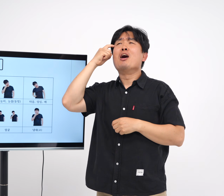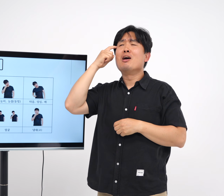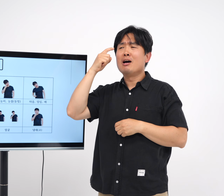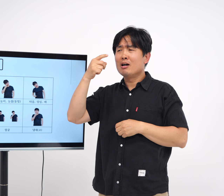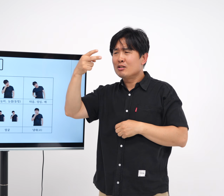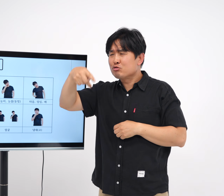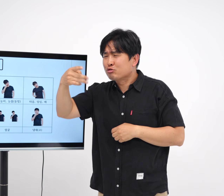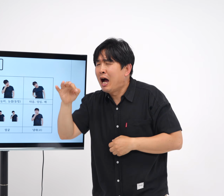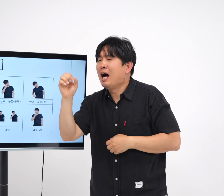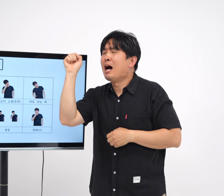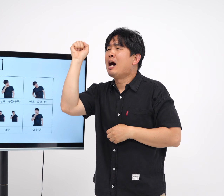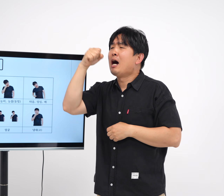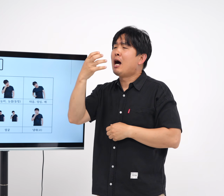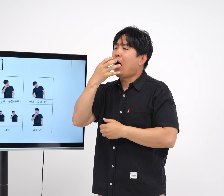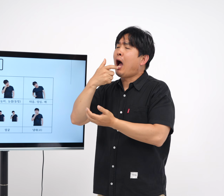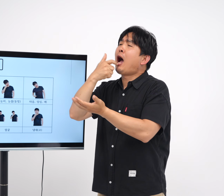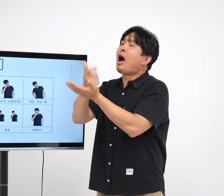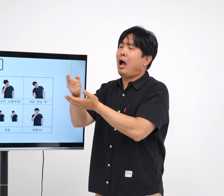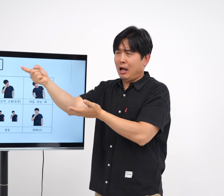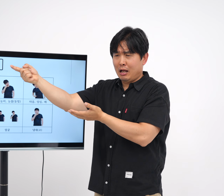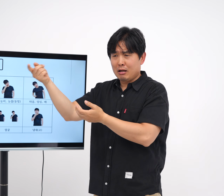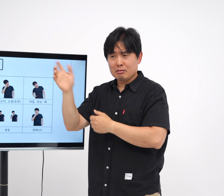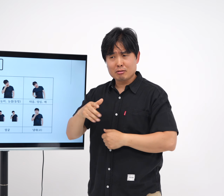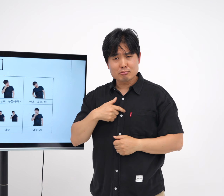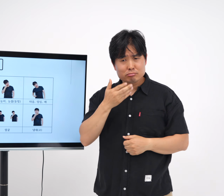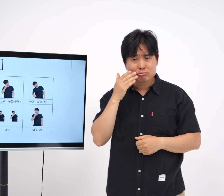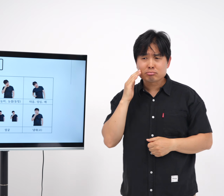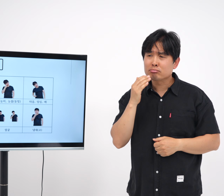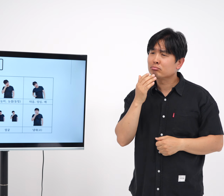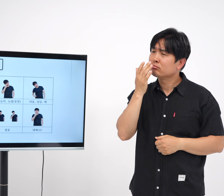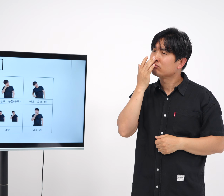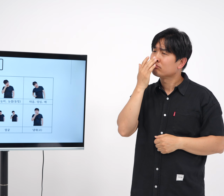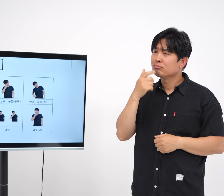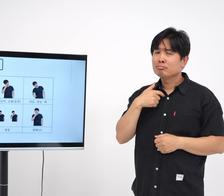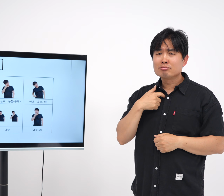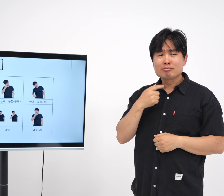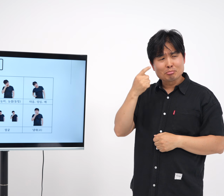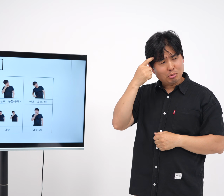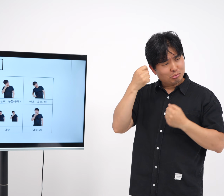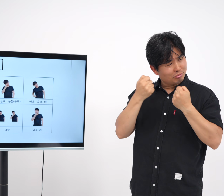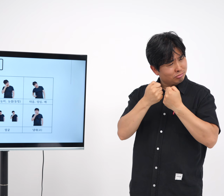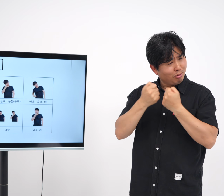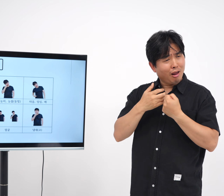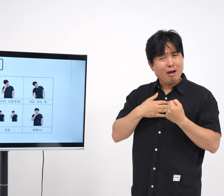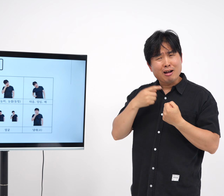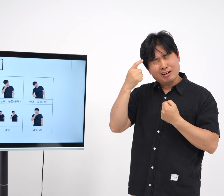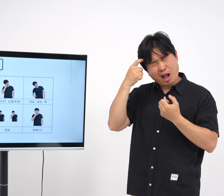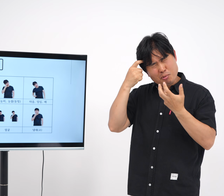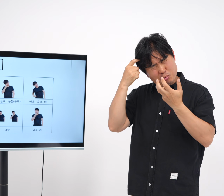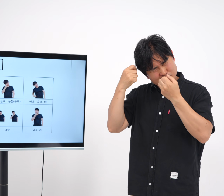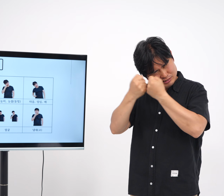later you realize that it means 'headache'. However, from the perspective of deaf people,